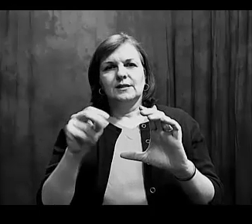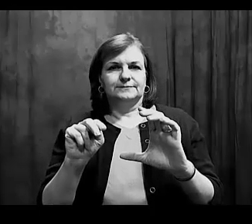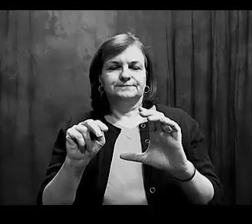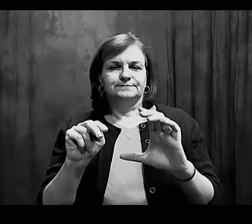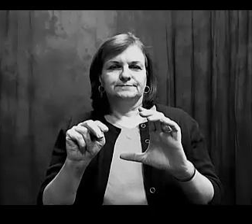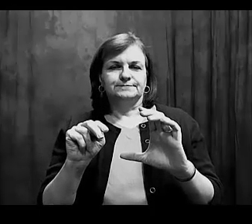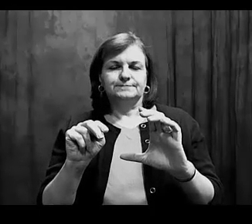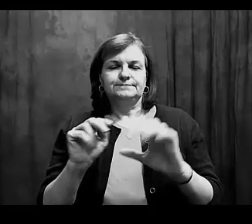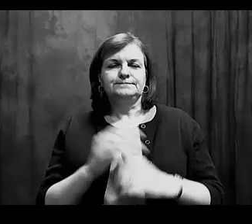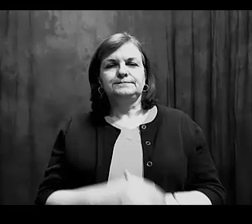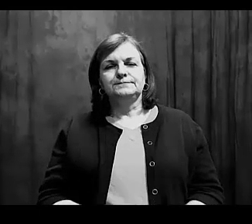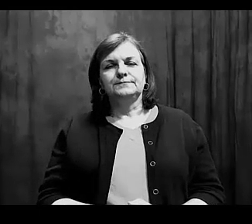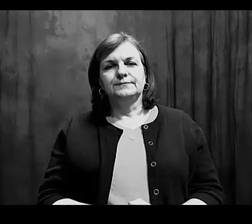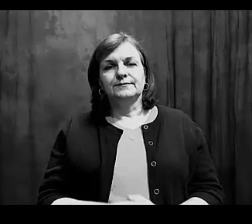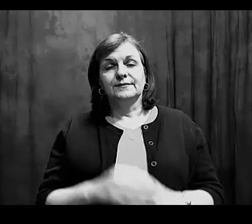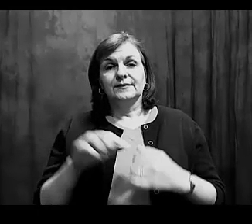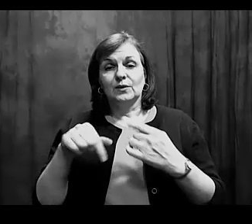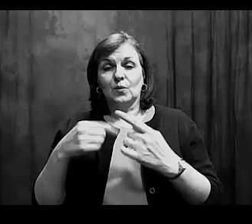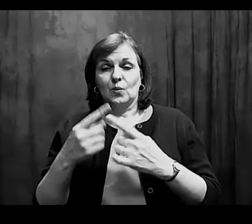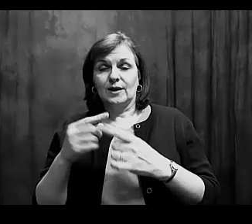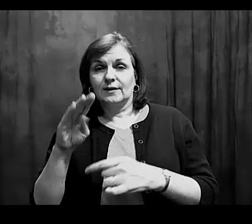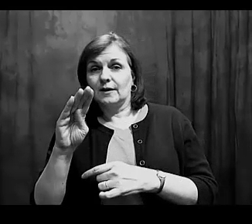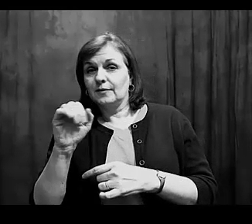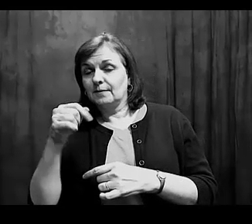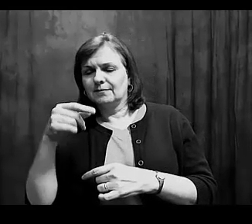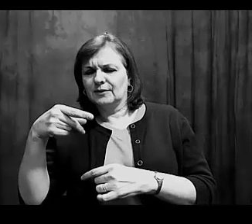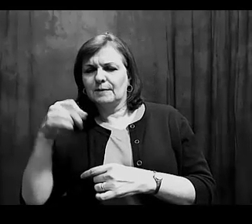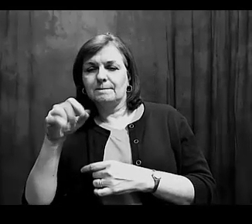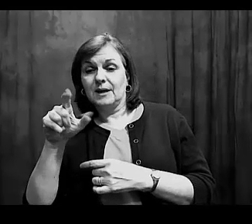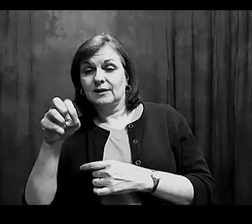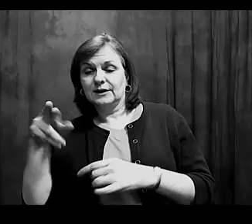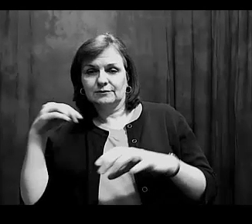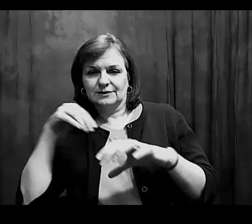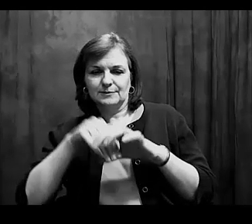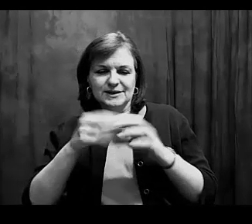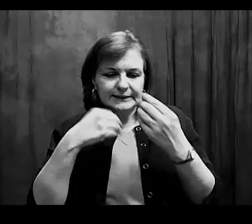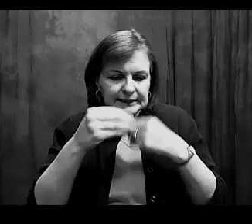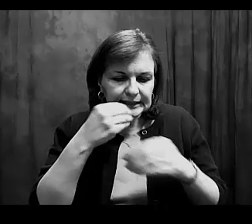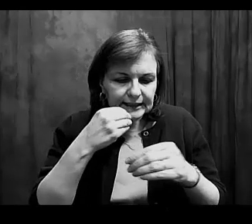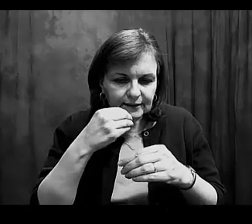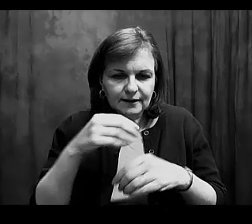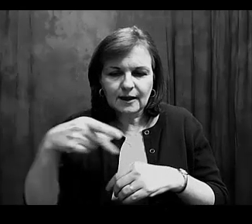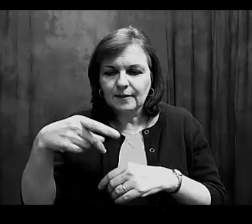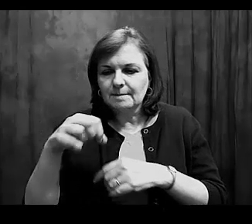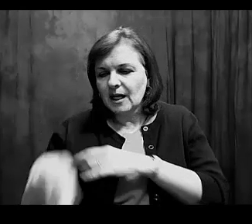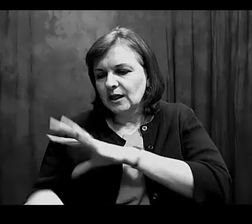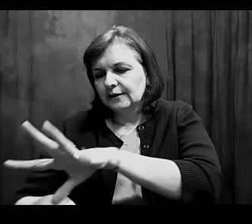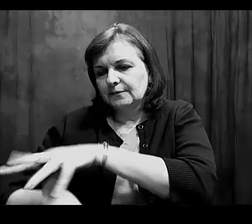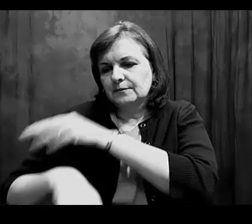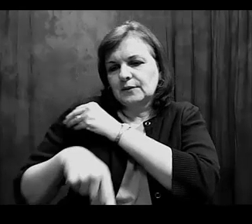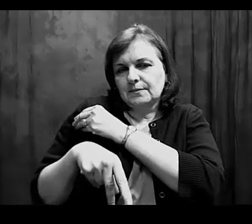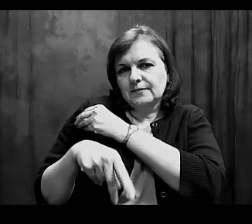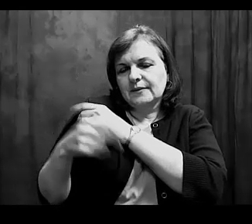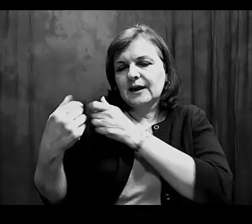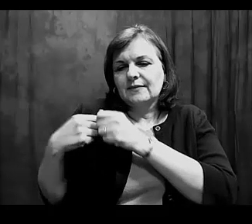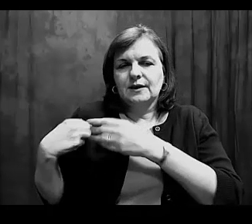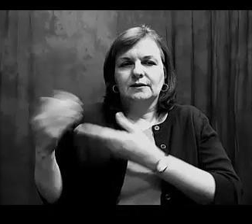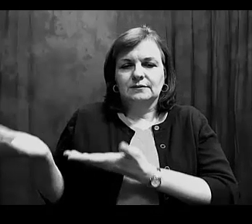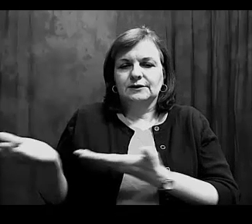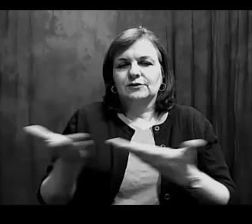so as the pollinator moves in to eat the nectar its gonna pick up pollen and move it onto the next plant -- this coevolution